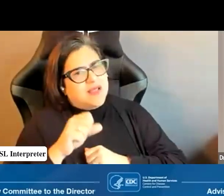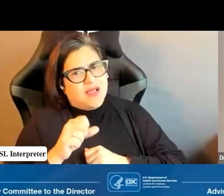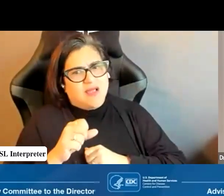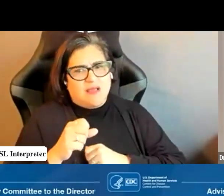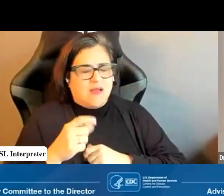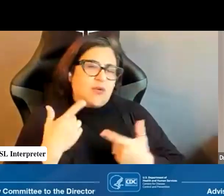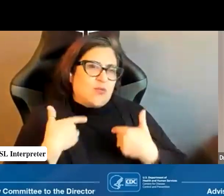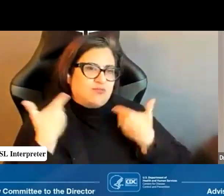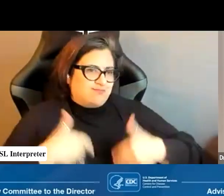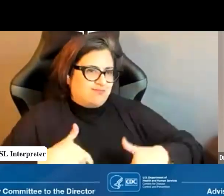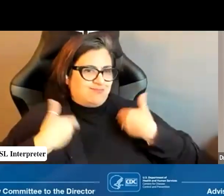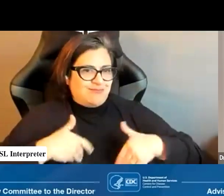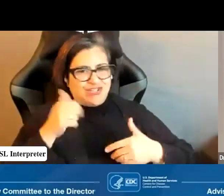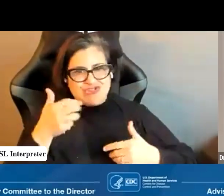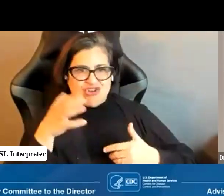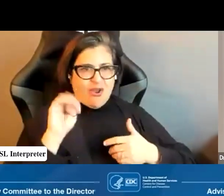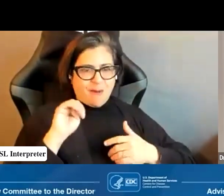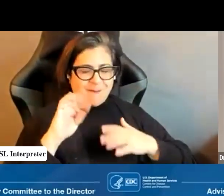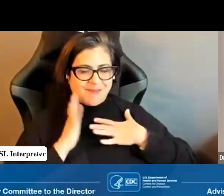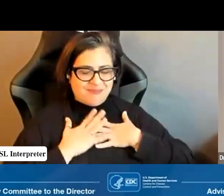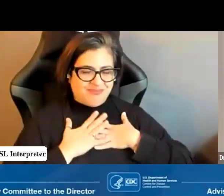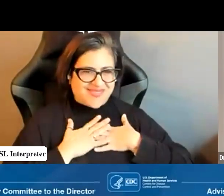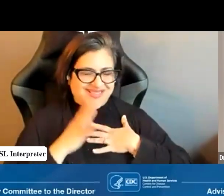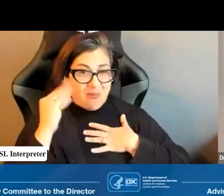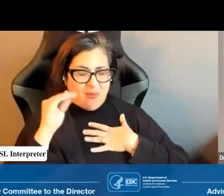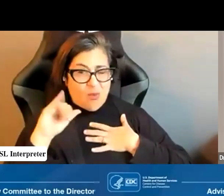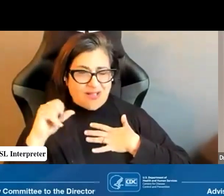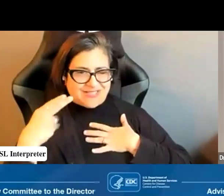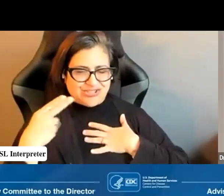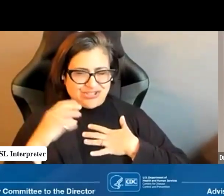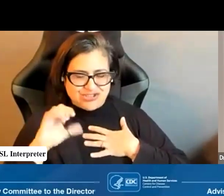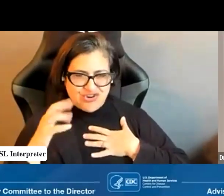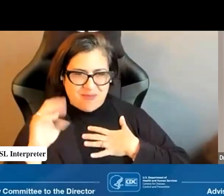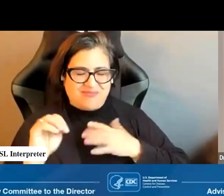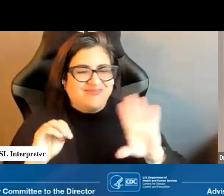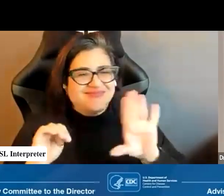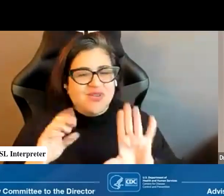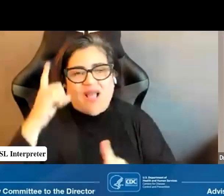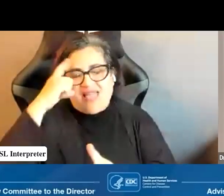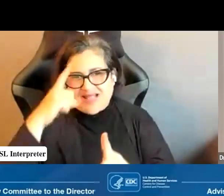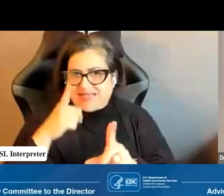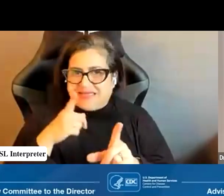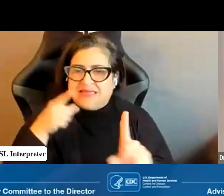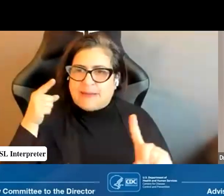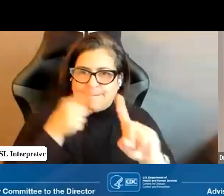You know, it's like, no, no. Seriously though, it's I do think that the mission is really resonant with a handful